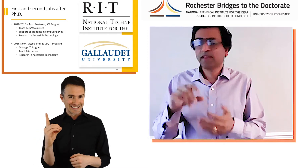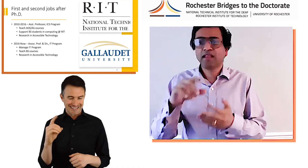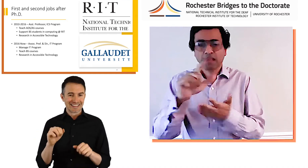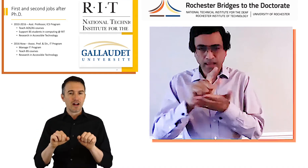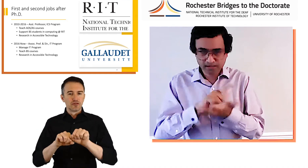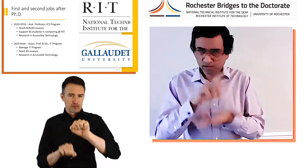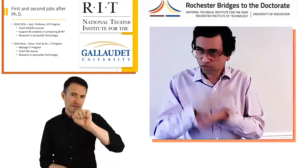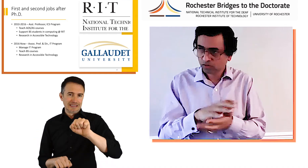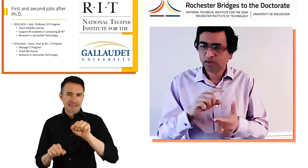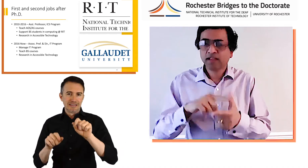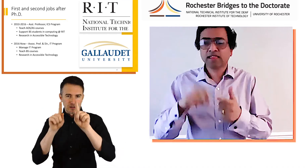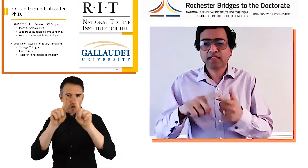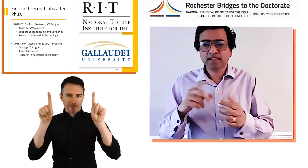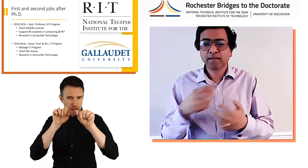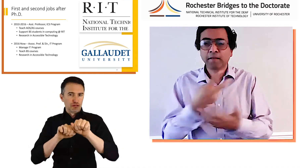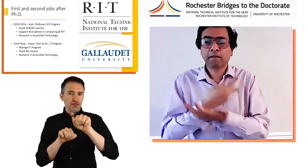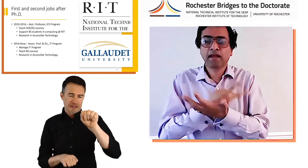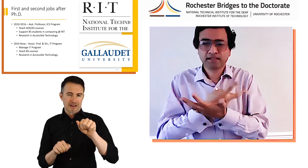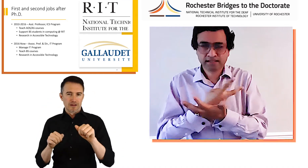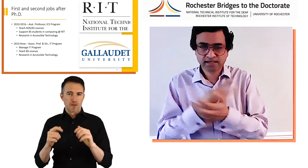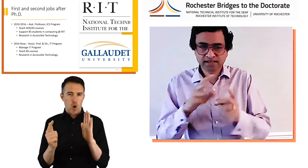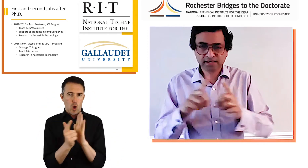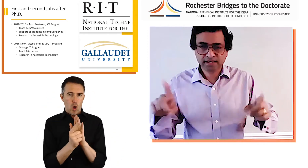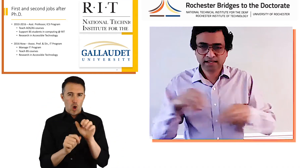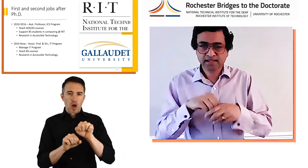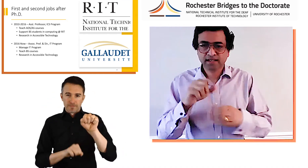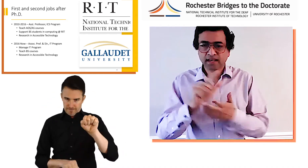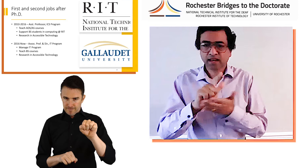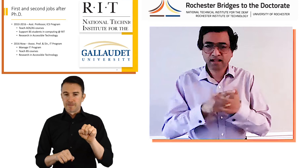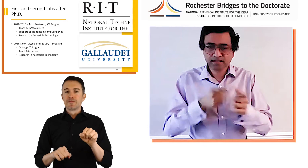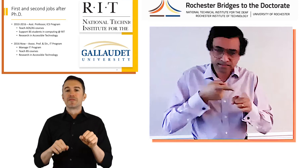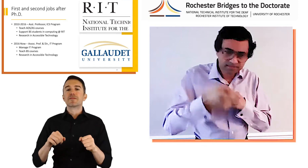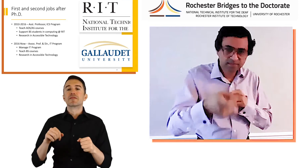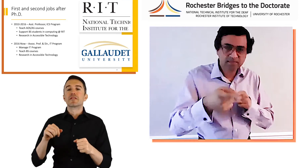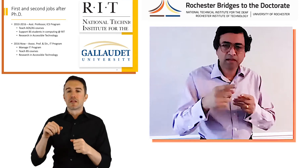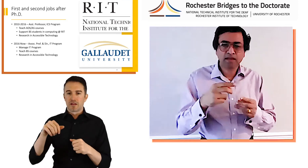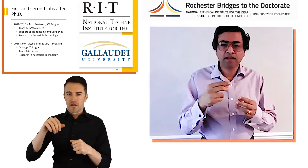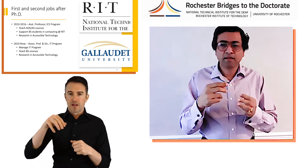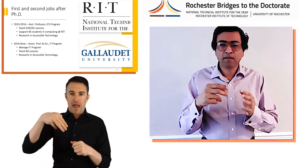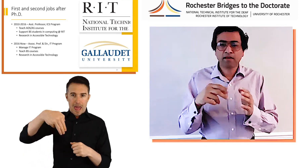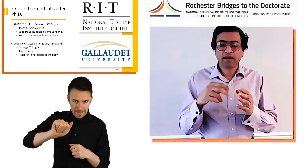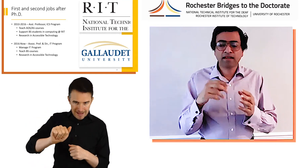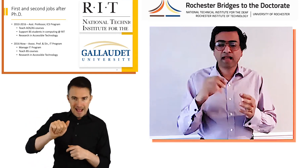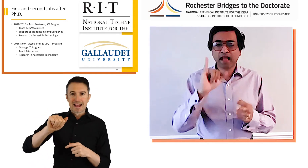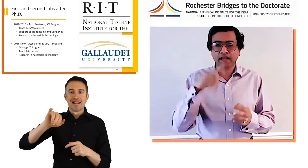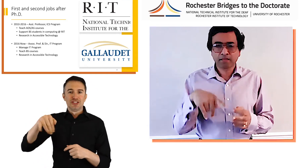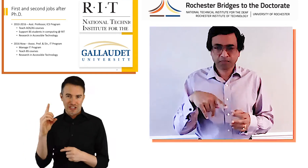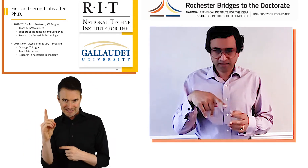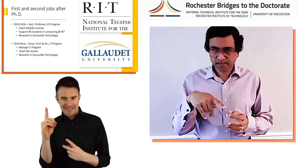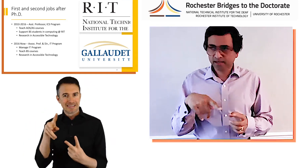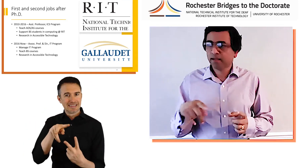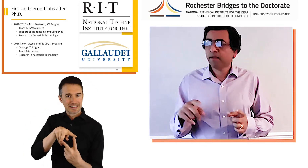and then I also got my master's degree in law, specifically specializing in intellectual property.